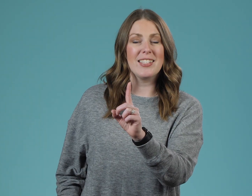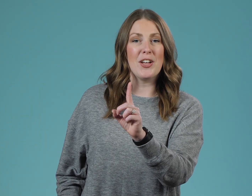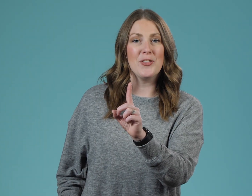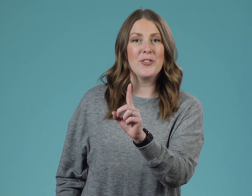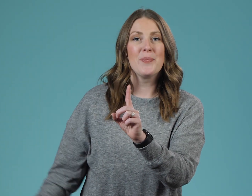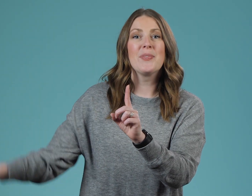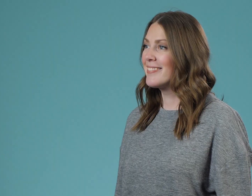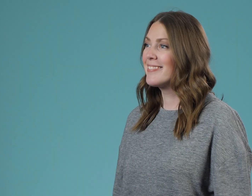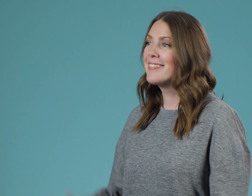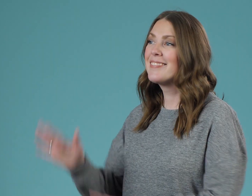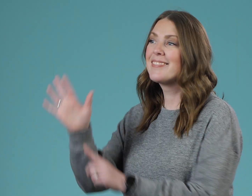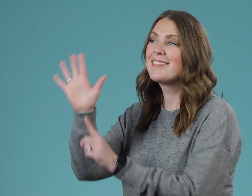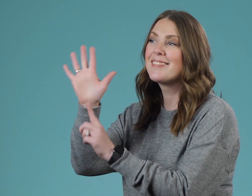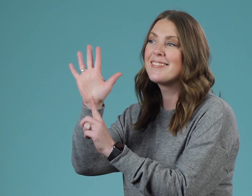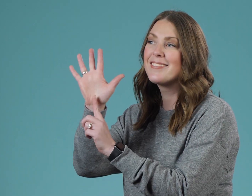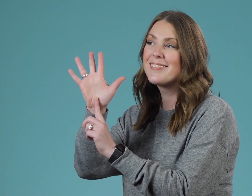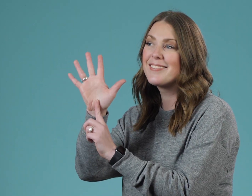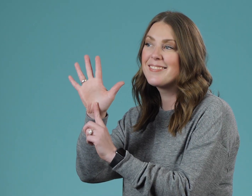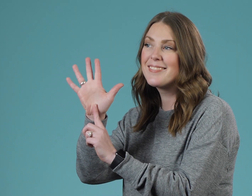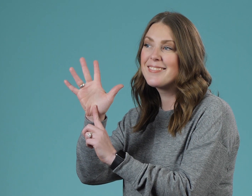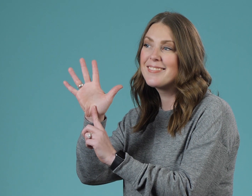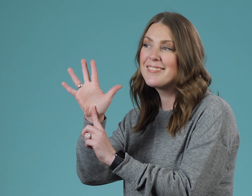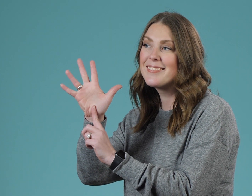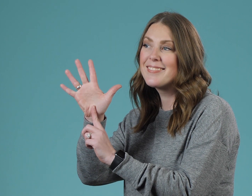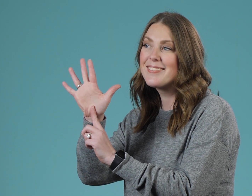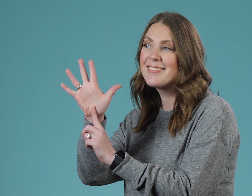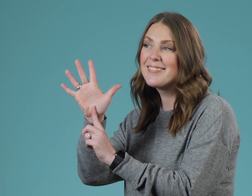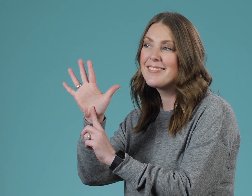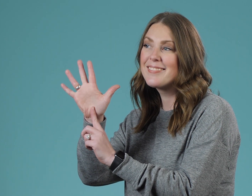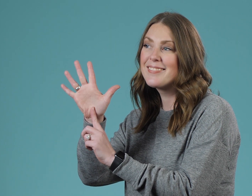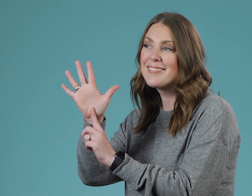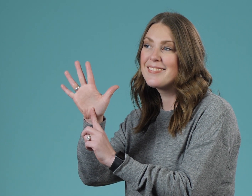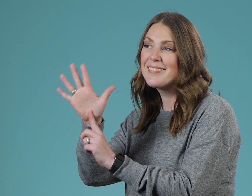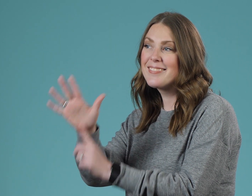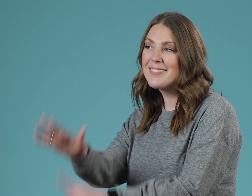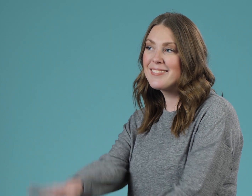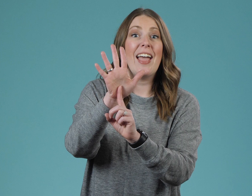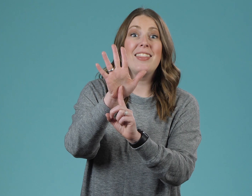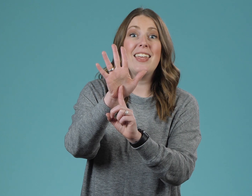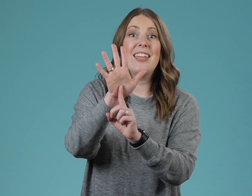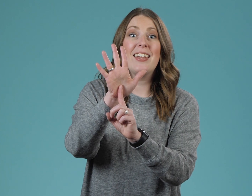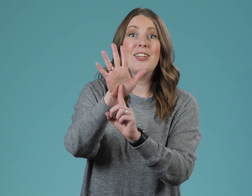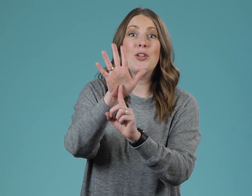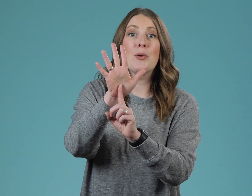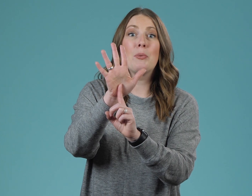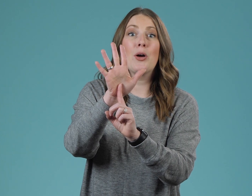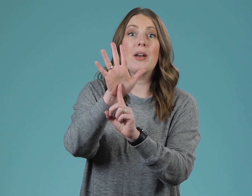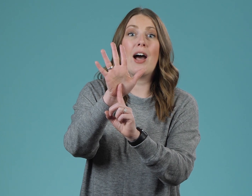itself. Your dominant hand is moving back and forth like the fire and then you can blow it out